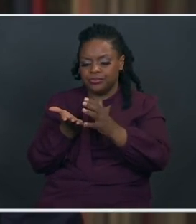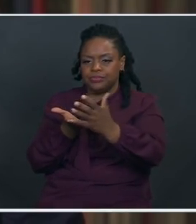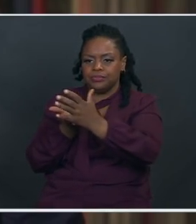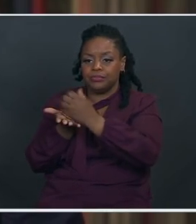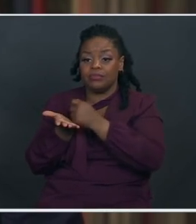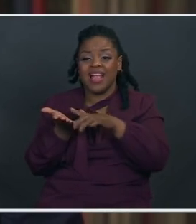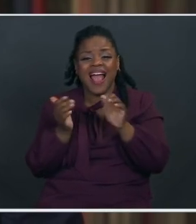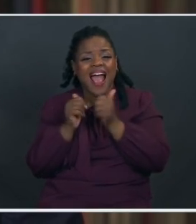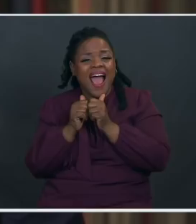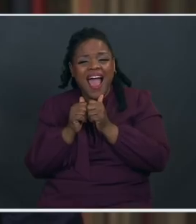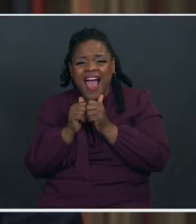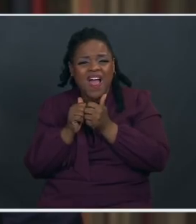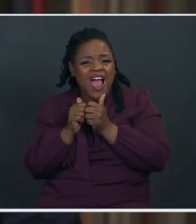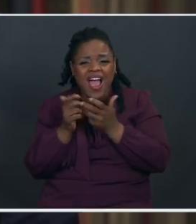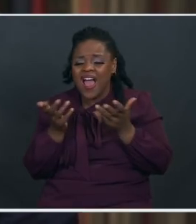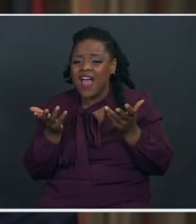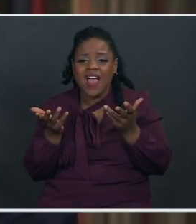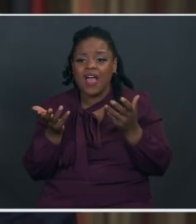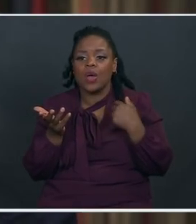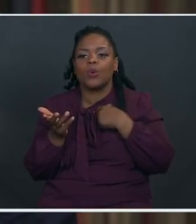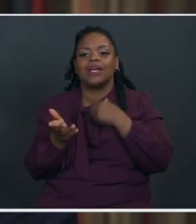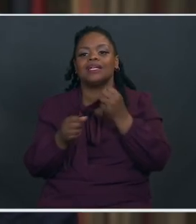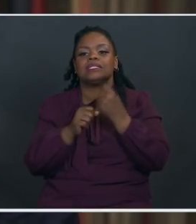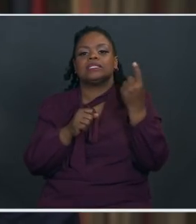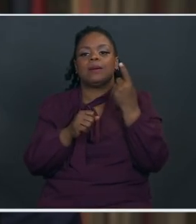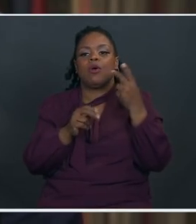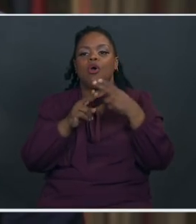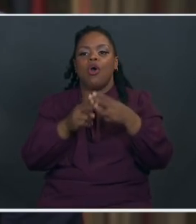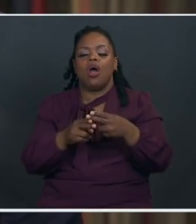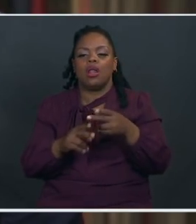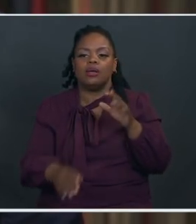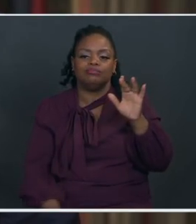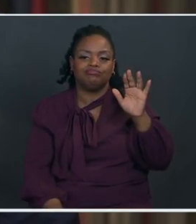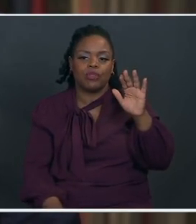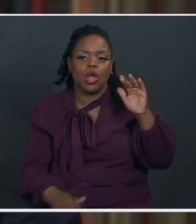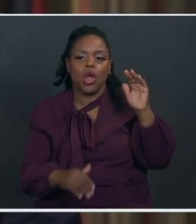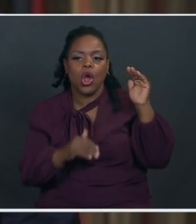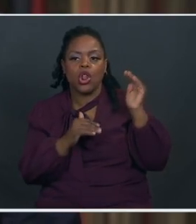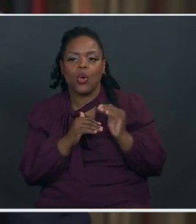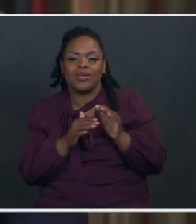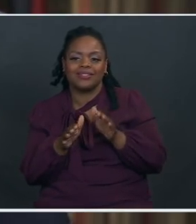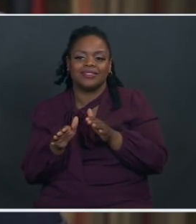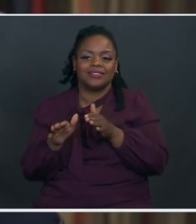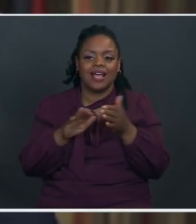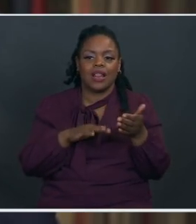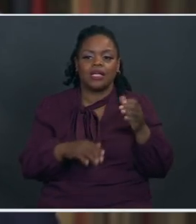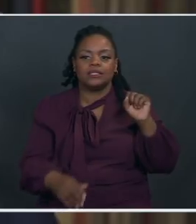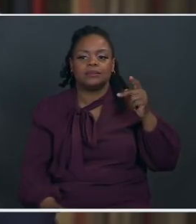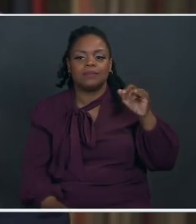by acquiring something called low headspaces syringes. I'm sure everybody knows what low density syringes are.